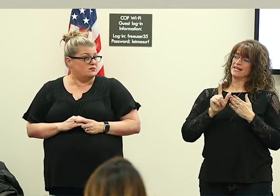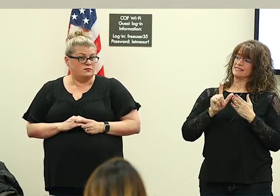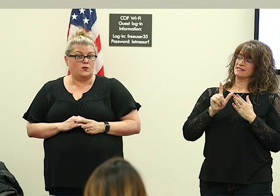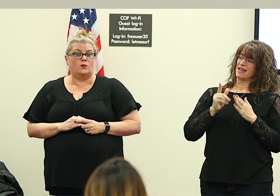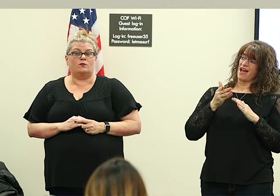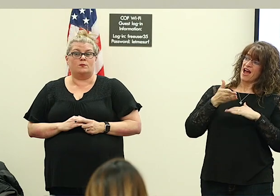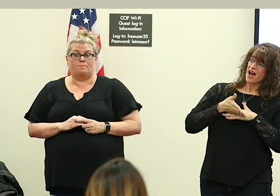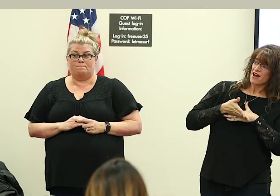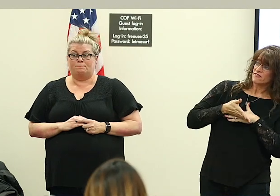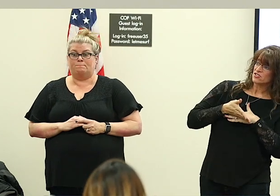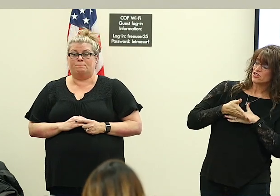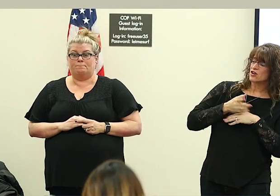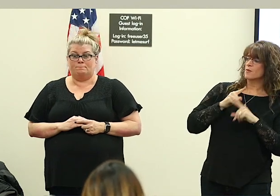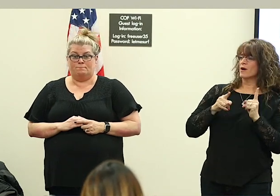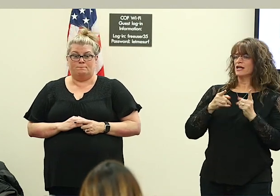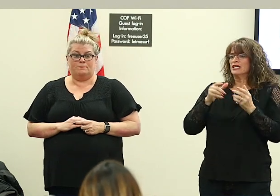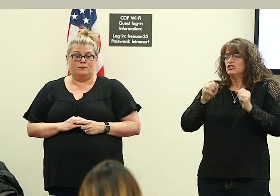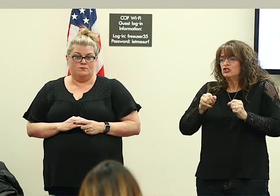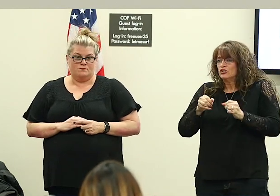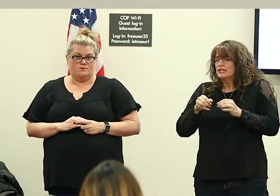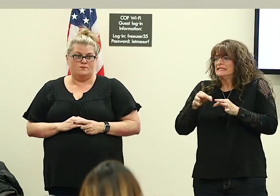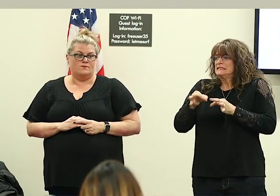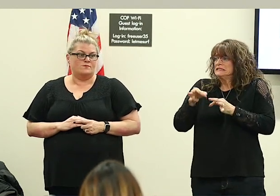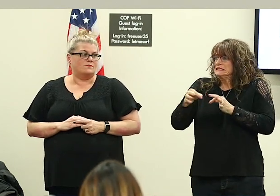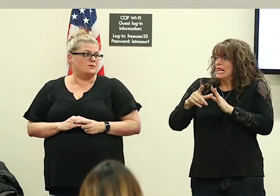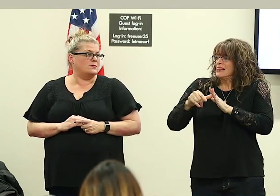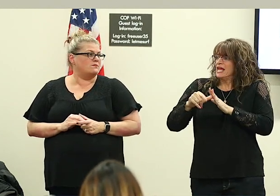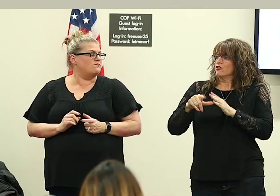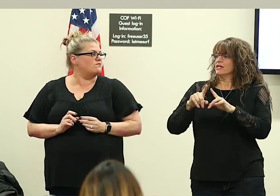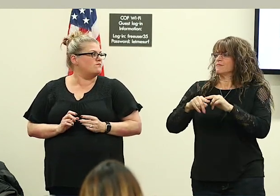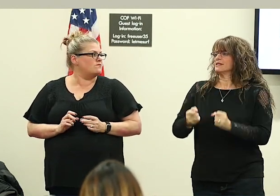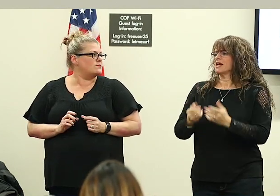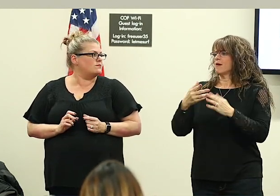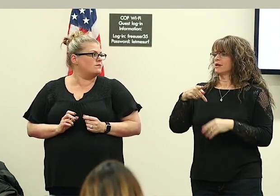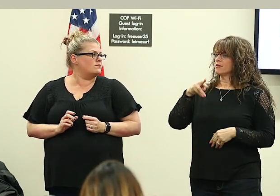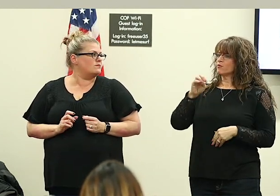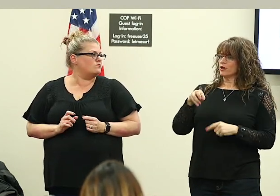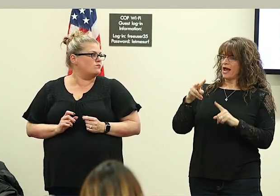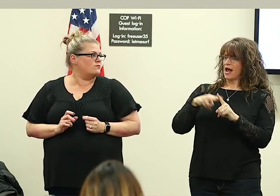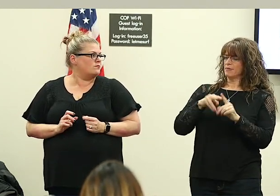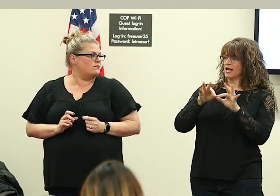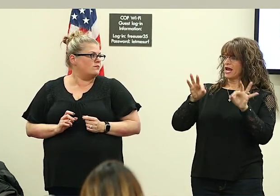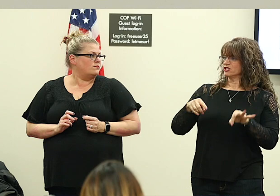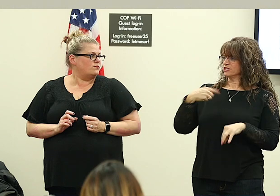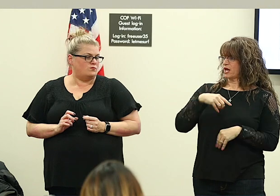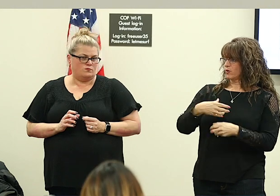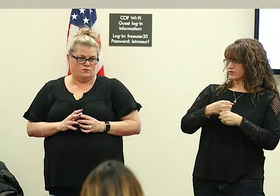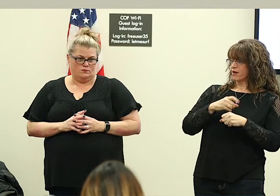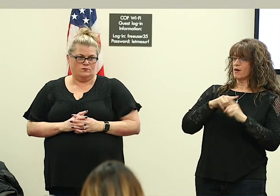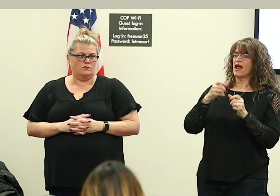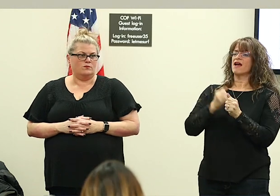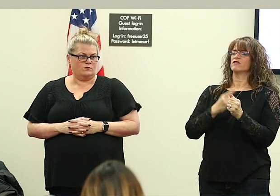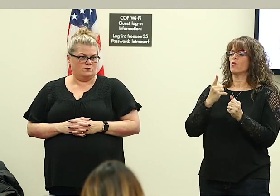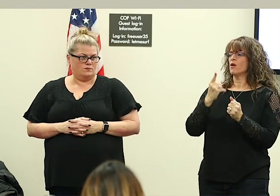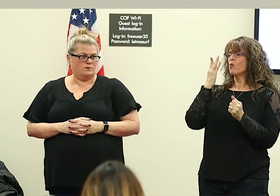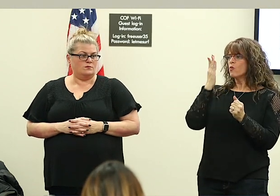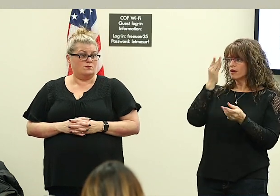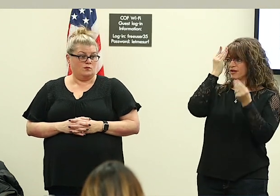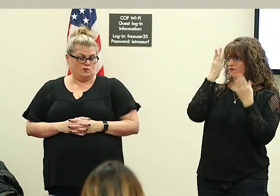it really depends on how many pre-applications we receive. But everyone will be notified of the date once we have it set.